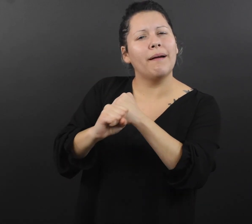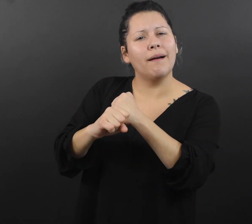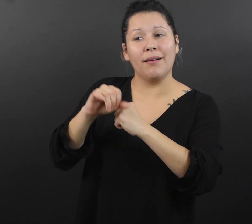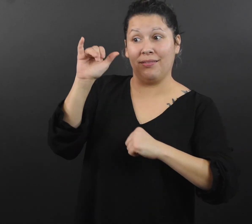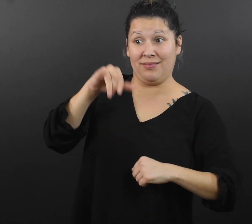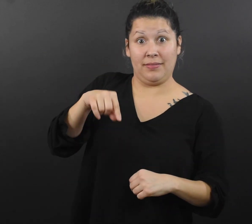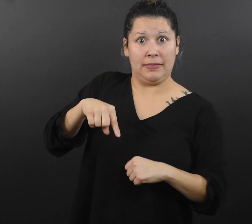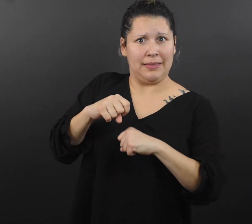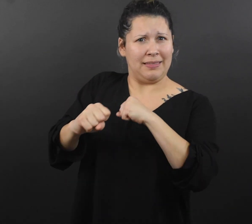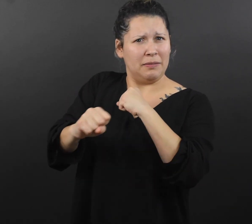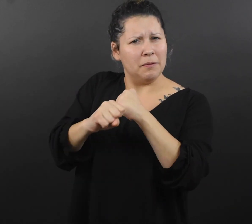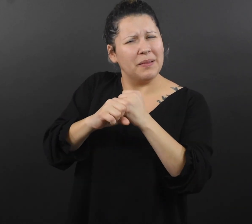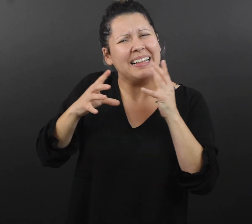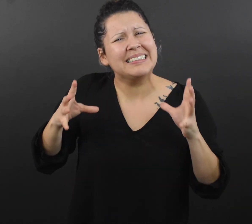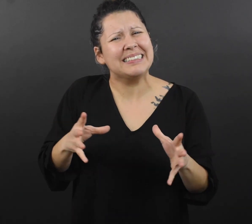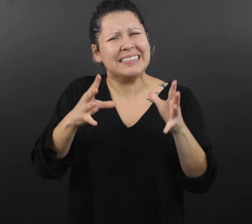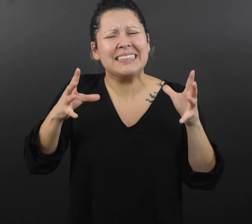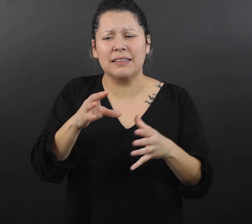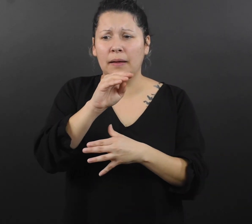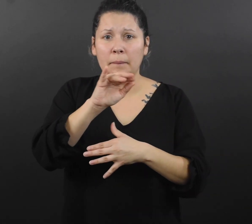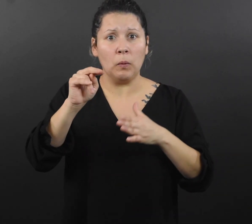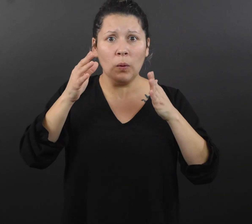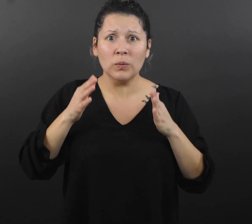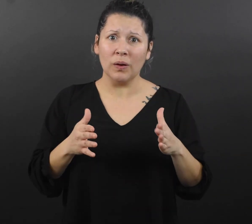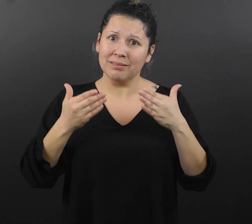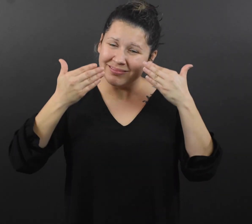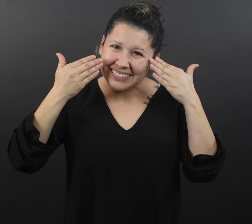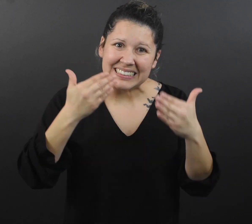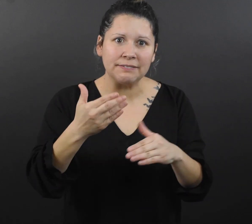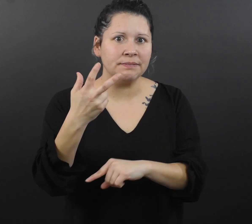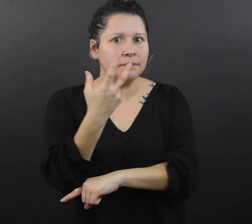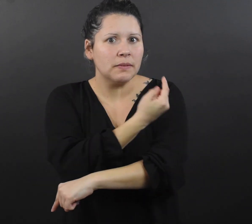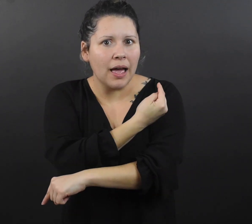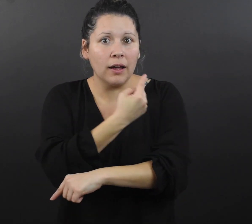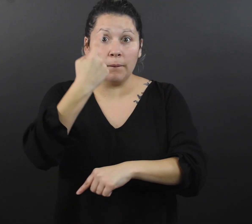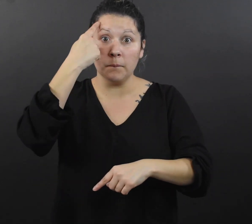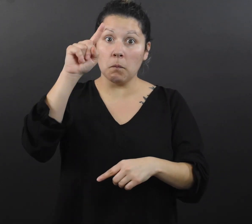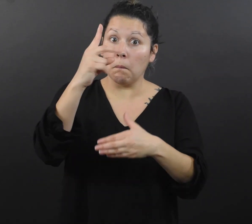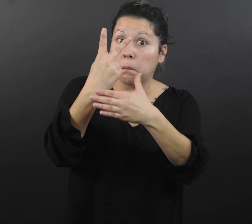encourages Minnesotans to get vaccinated for both influenza and COVID-19.